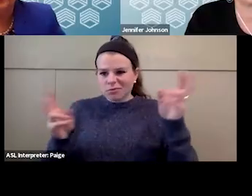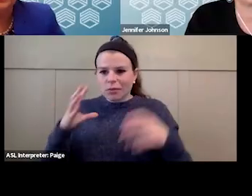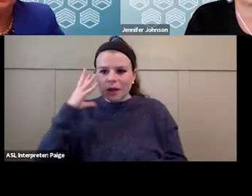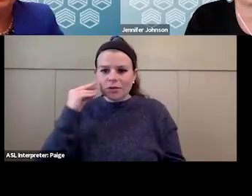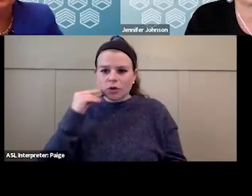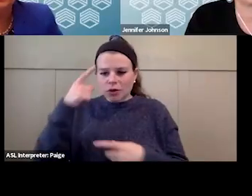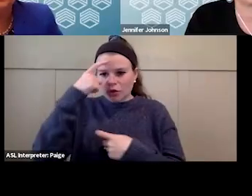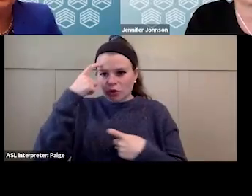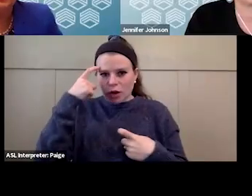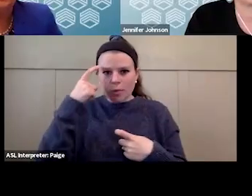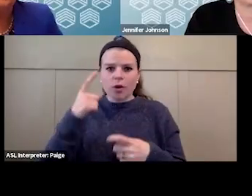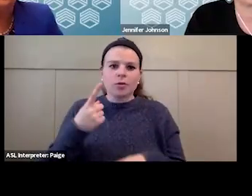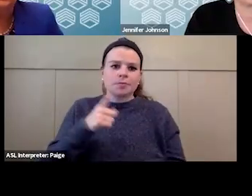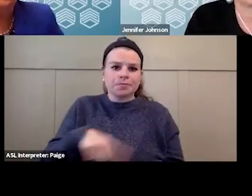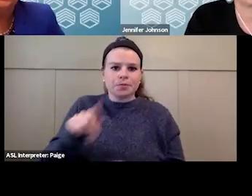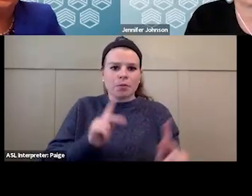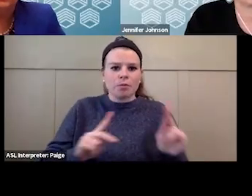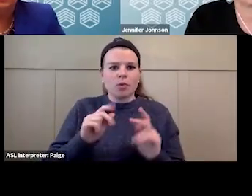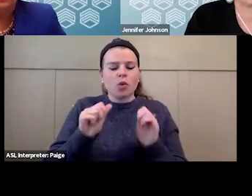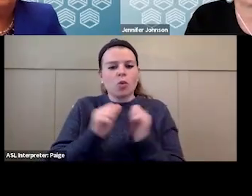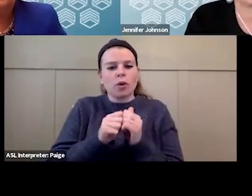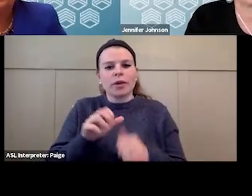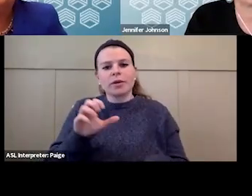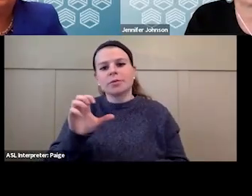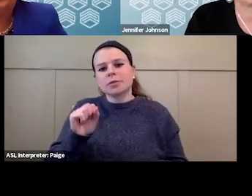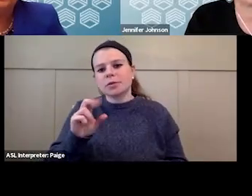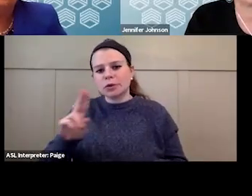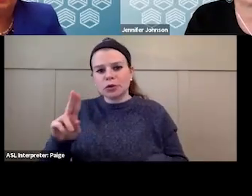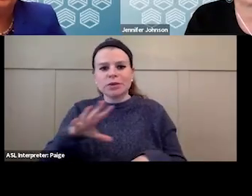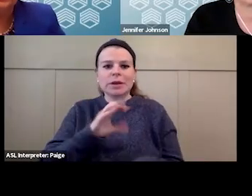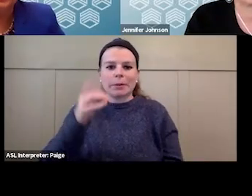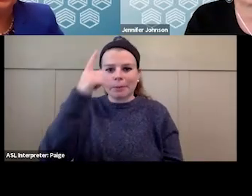people with substance use and mental illness, especially those involved in